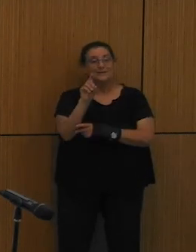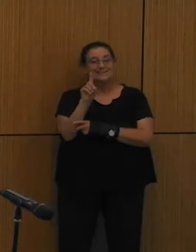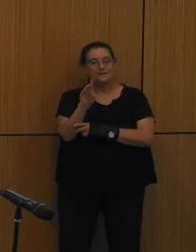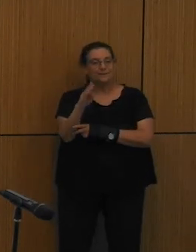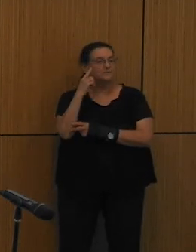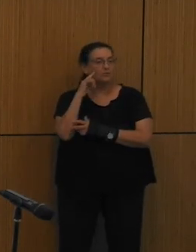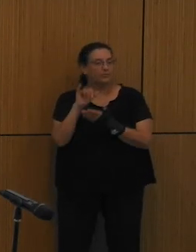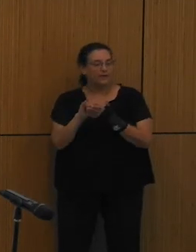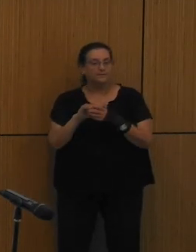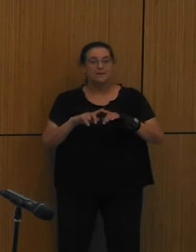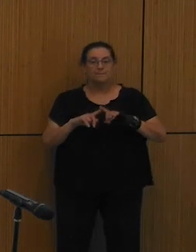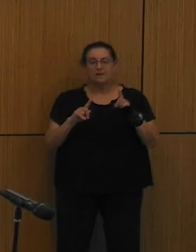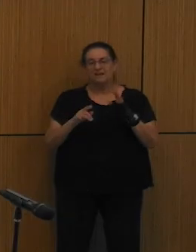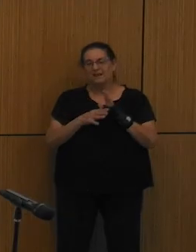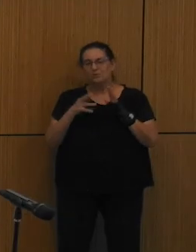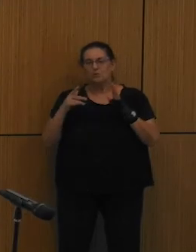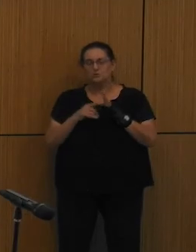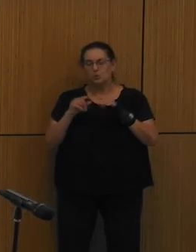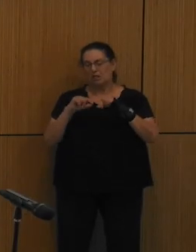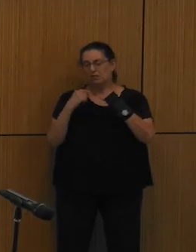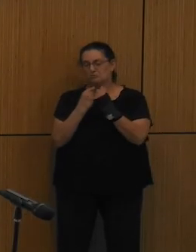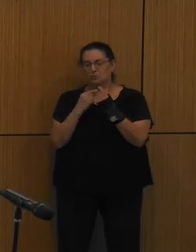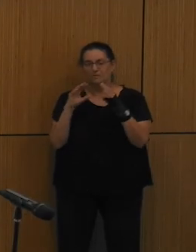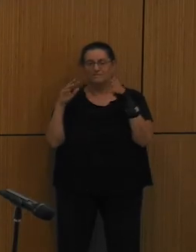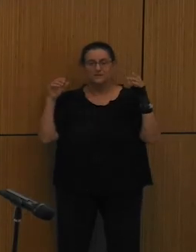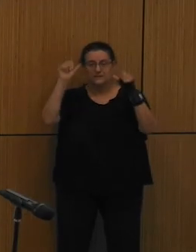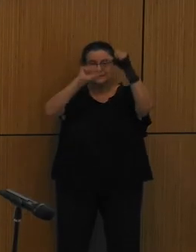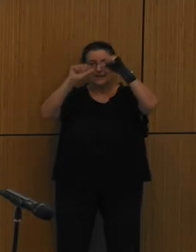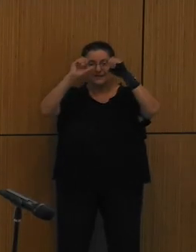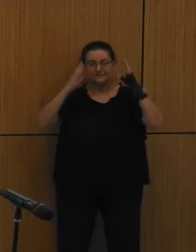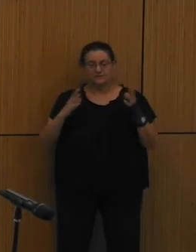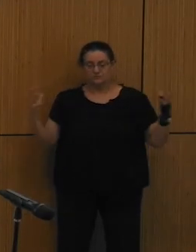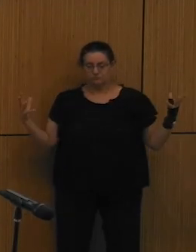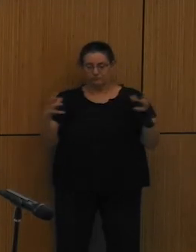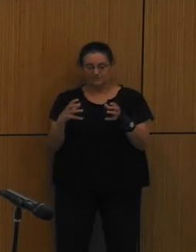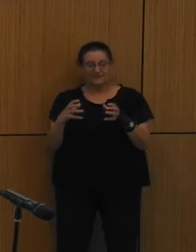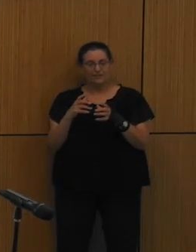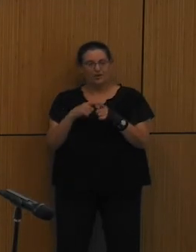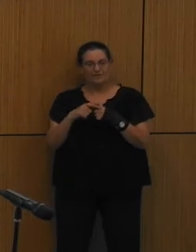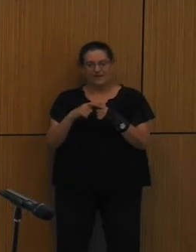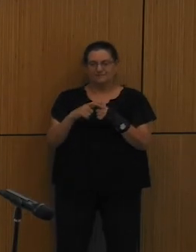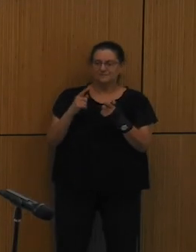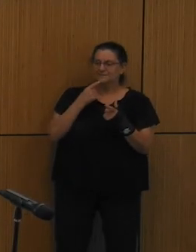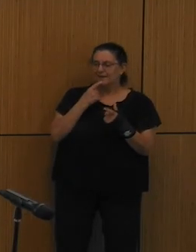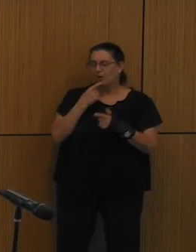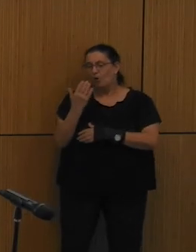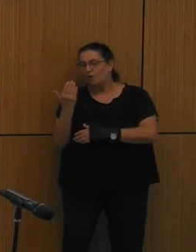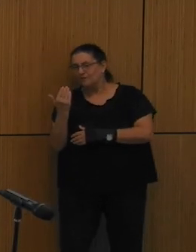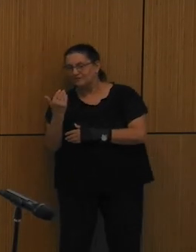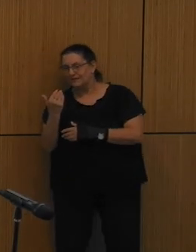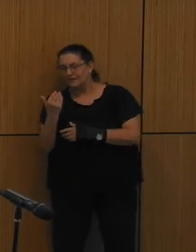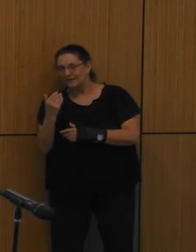somebody will get together a group of scientists, and they'll come up with an estimate. 2015, the estimate was 150,000.